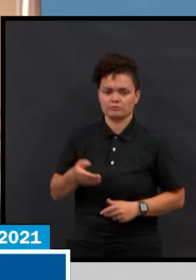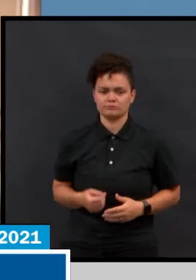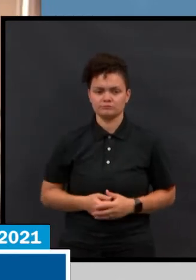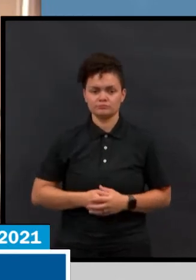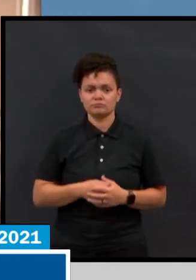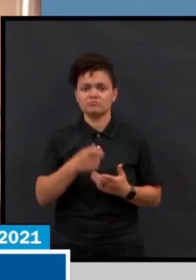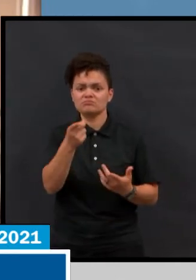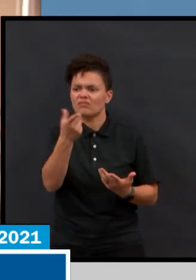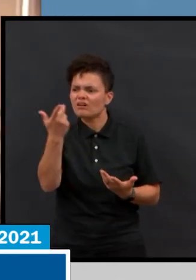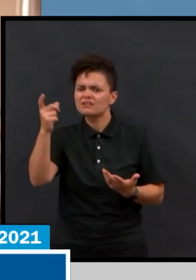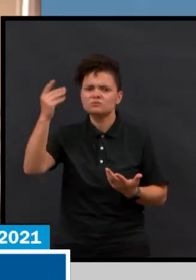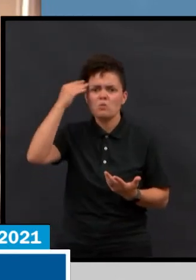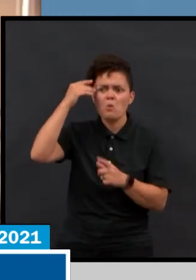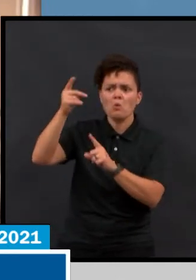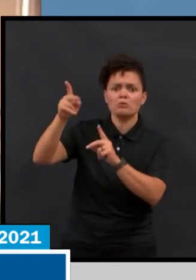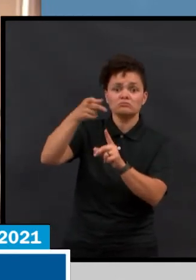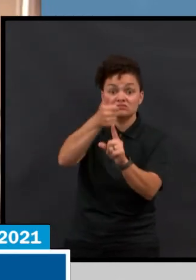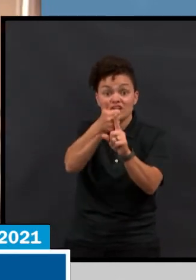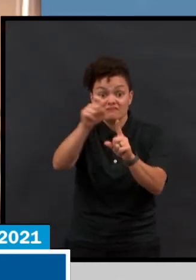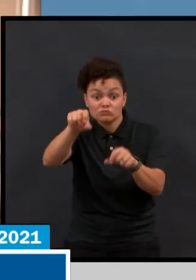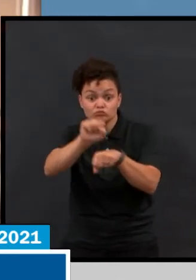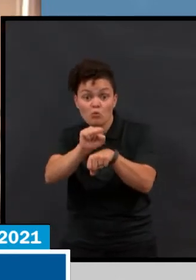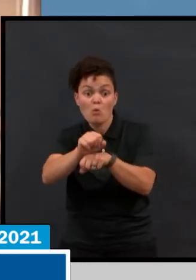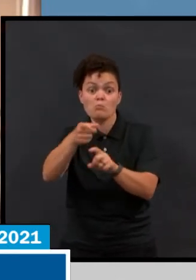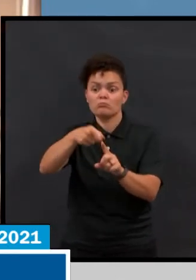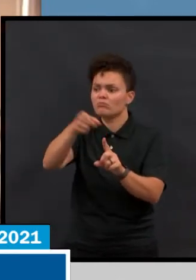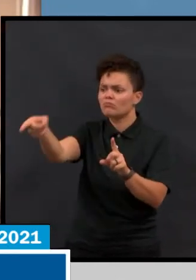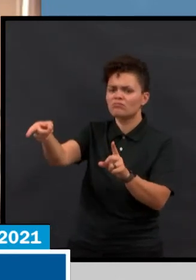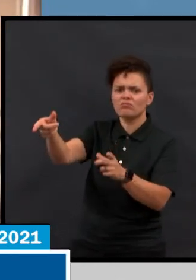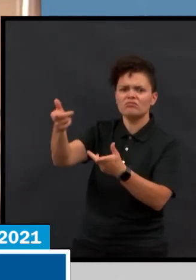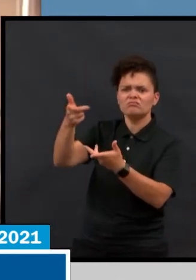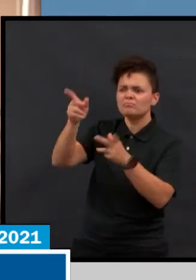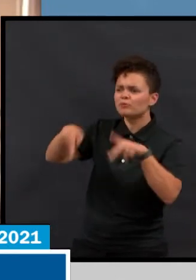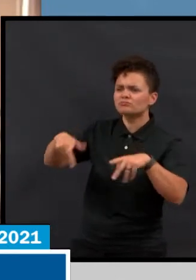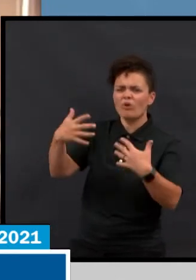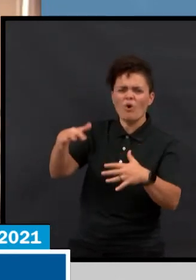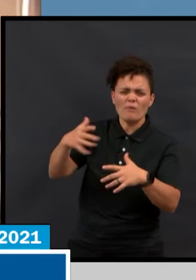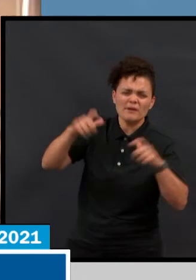good person with a big heart that cares about their community we are looking for you to be